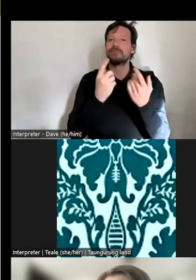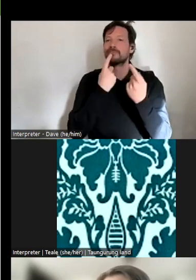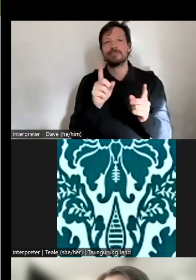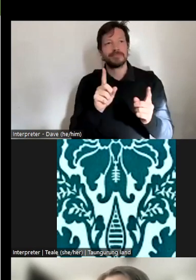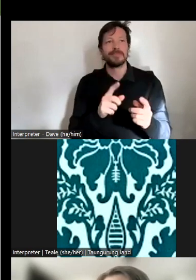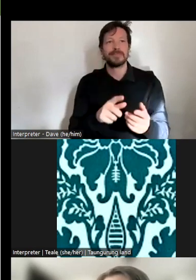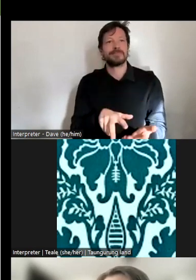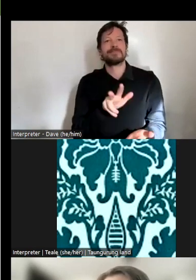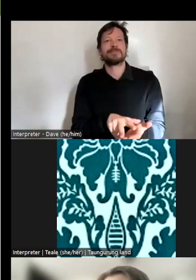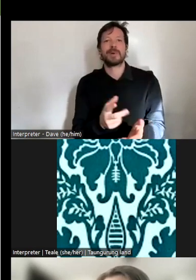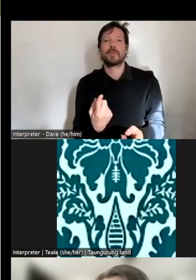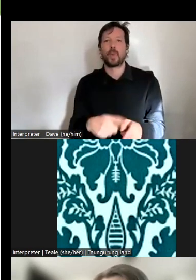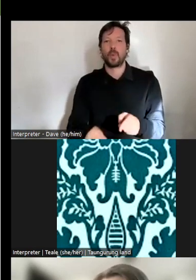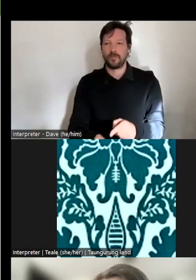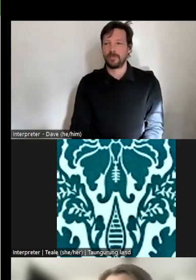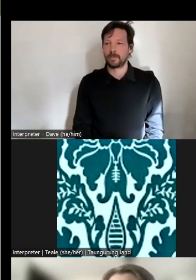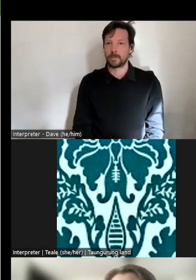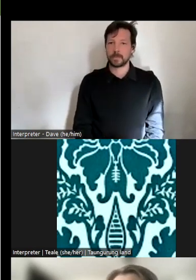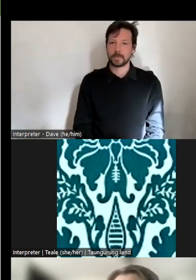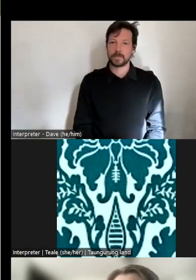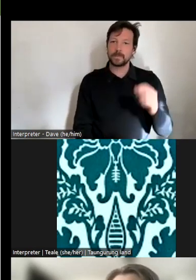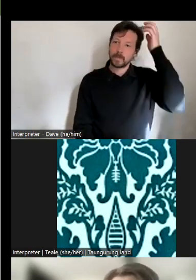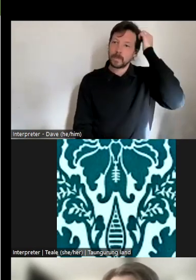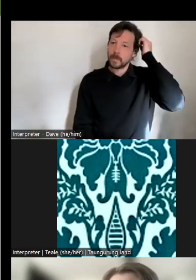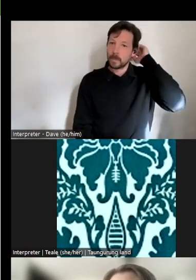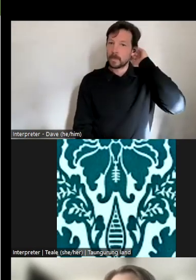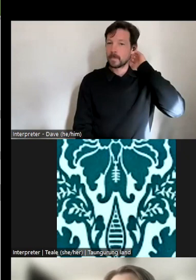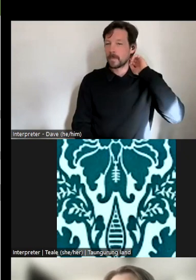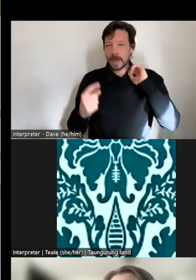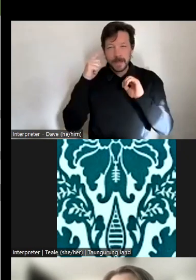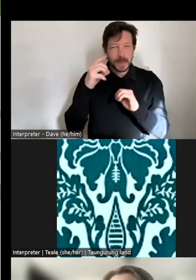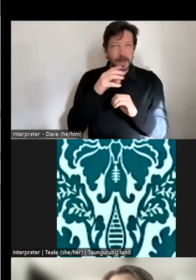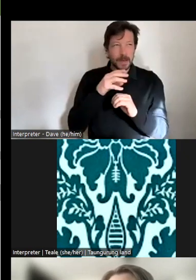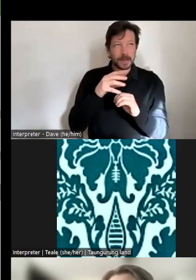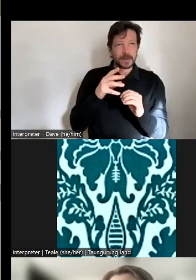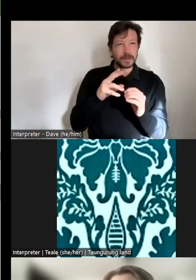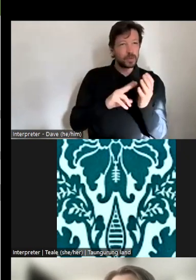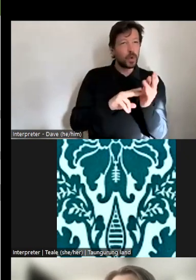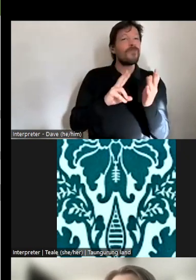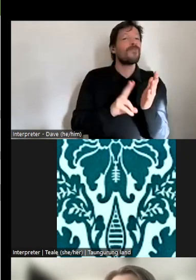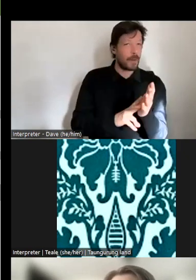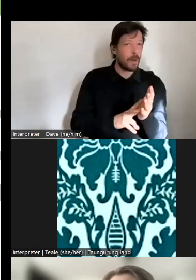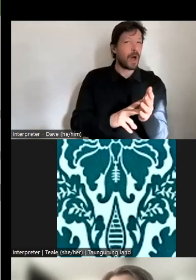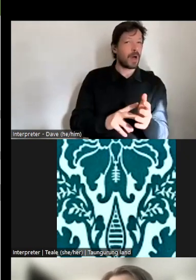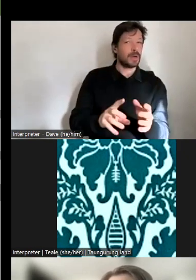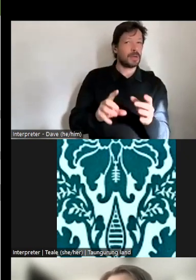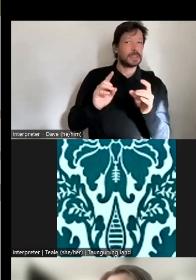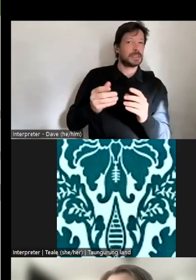And I think from last I heard was November is when we should be able to actually access that.